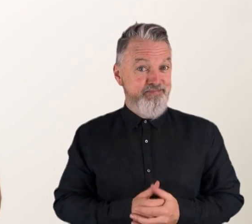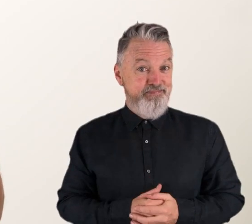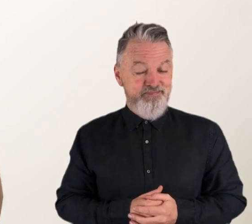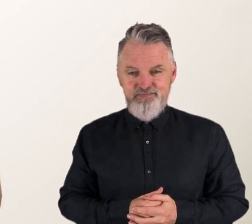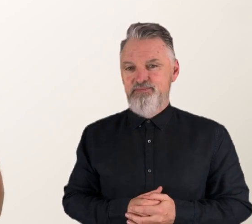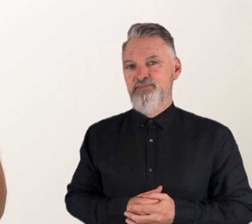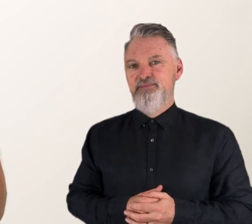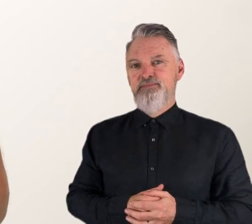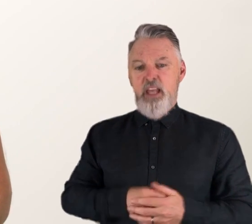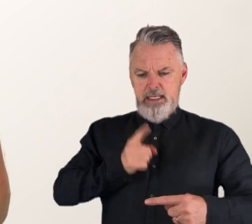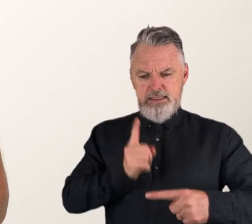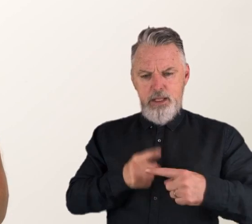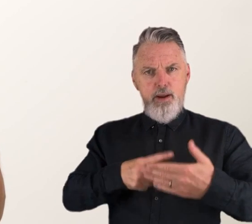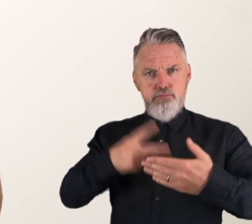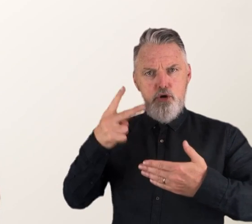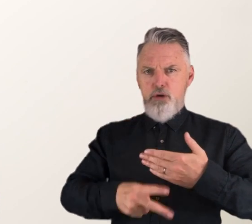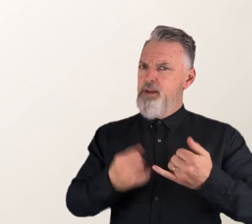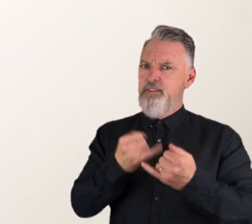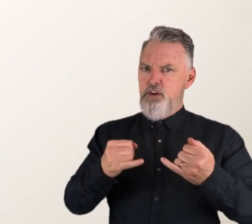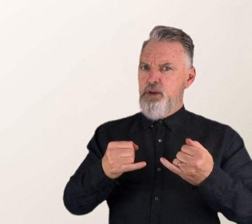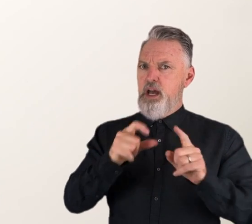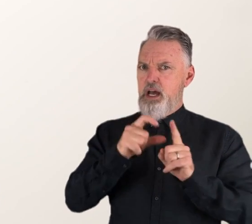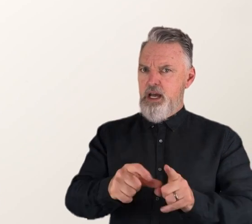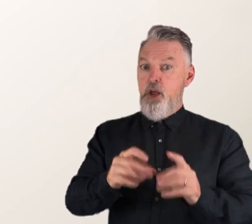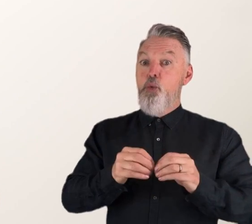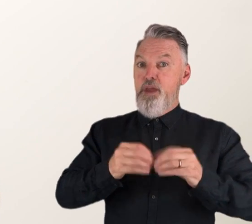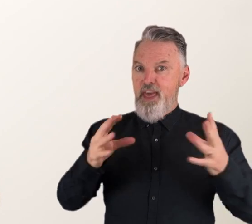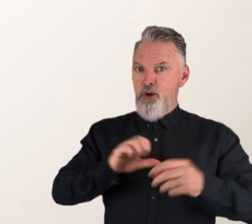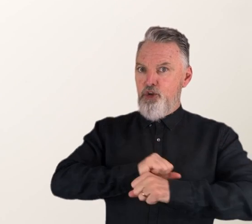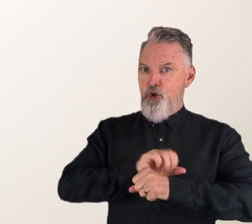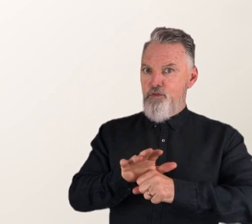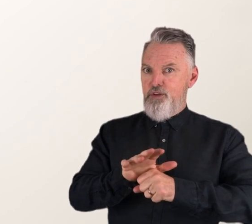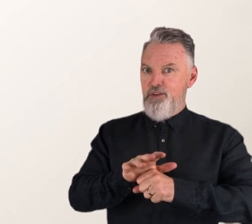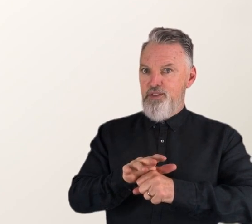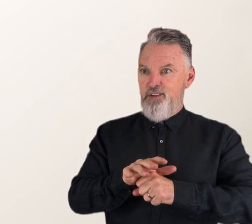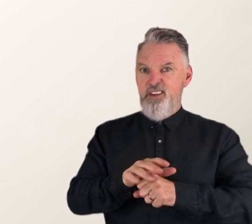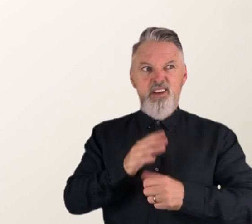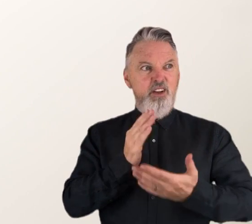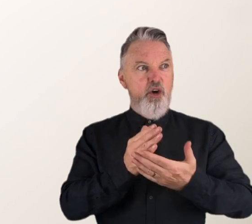An accelerator program is tough enough without a pandemic lockdown. It’s a little bit like a reality TV show,